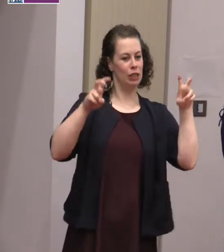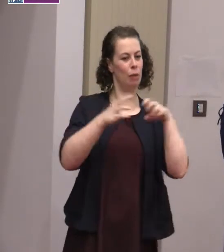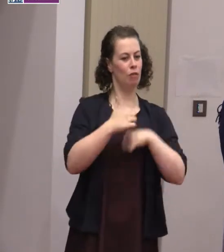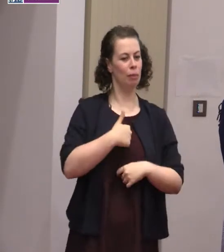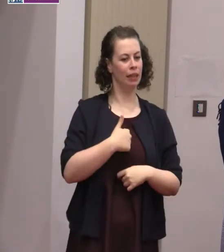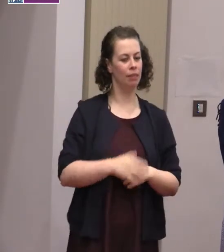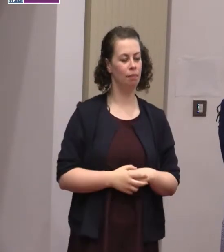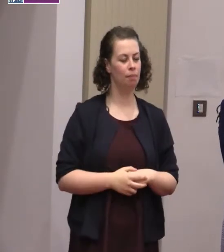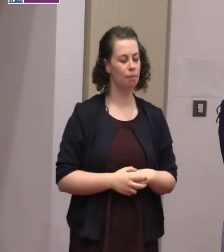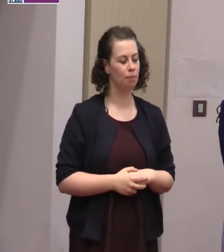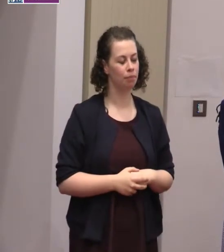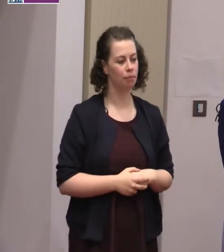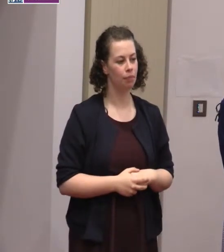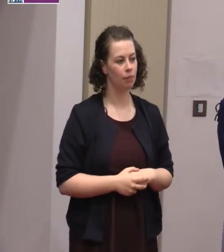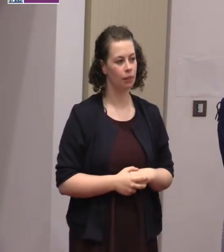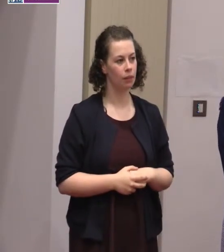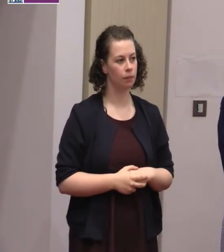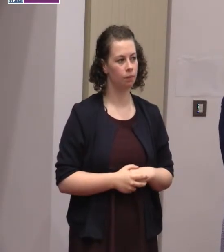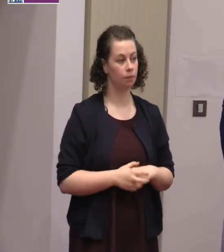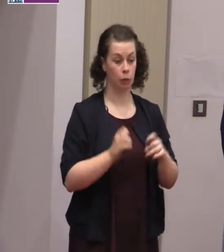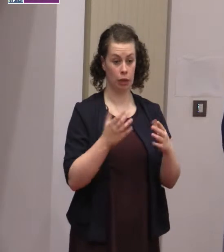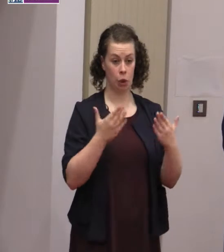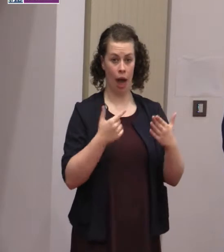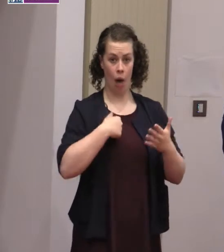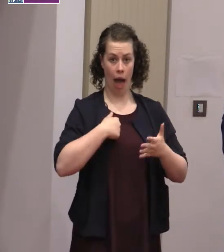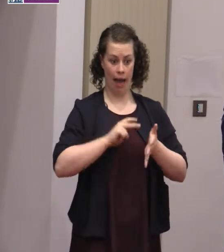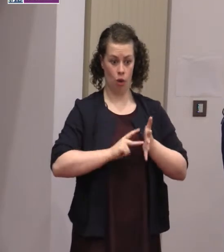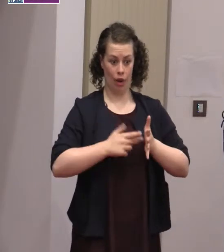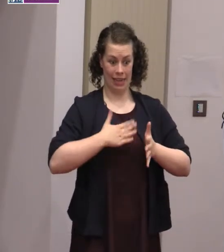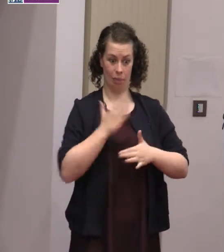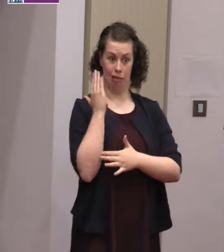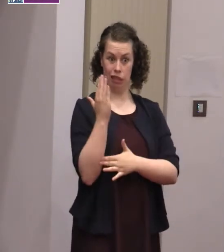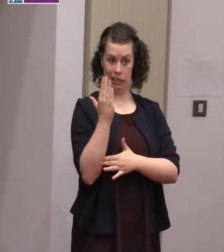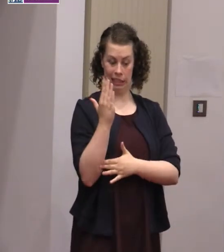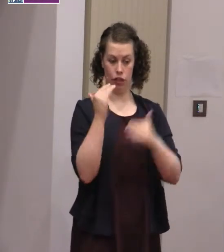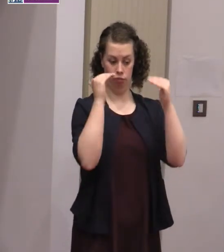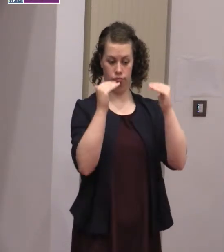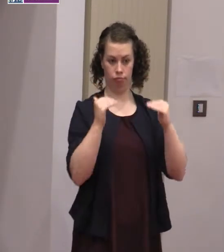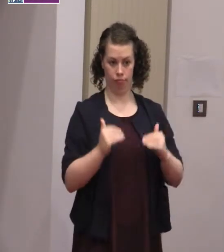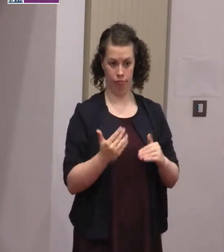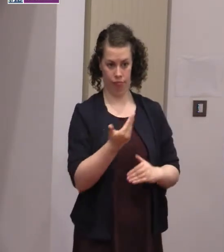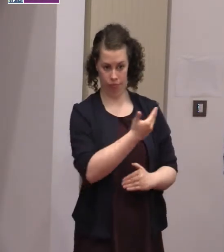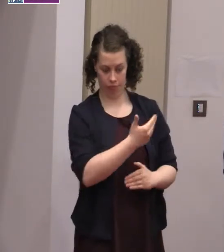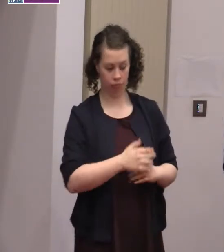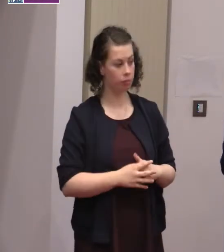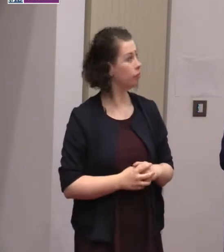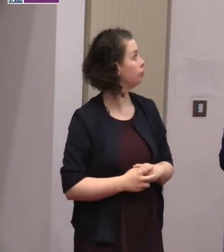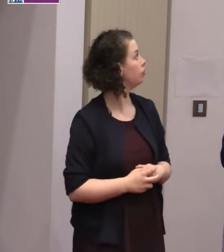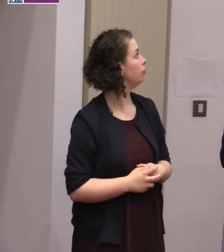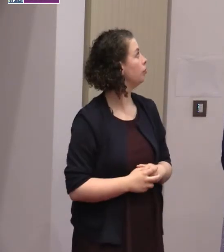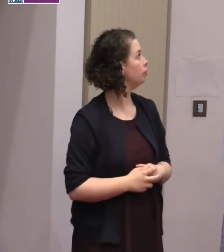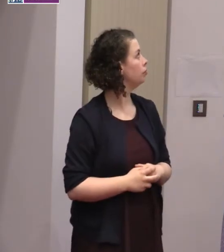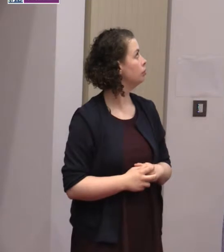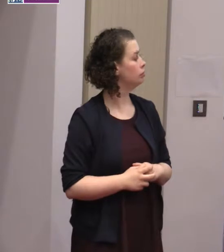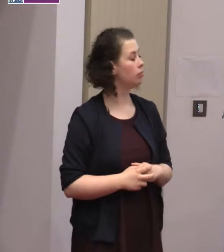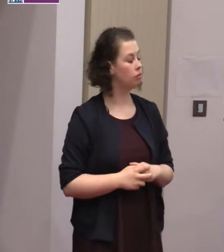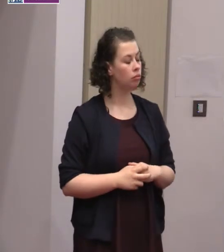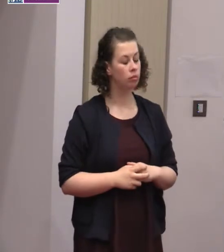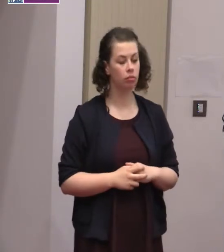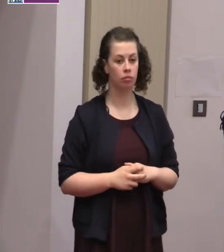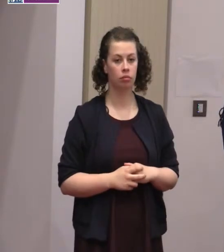In terms of how this is organised, I would like to structure the presentation in these